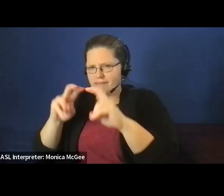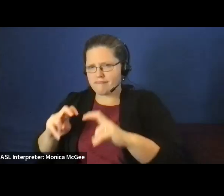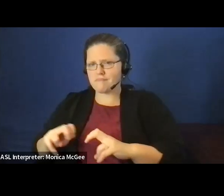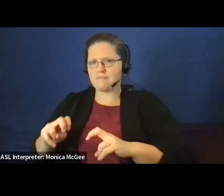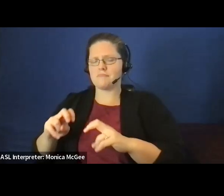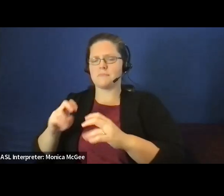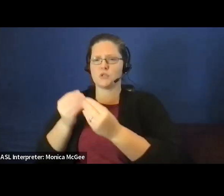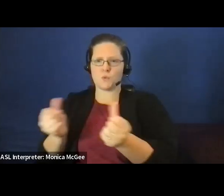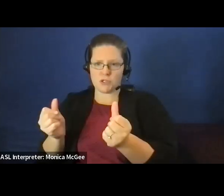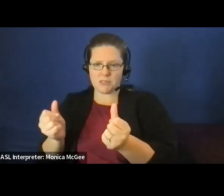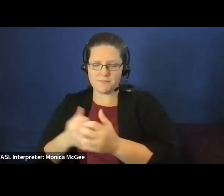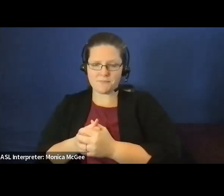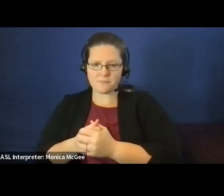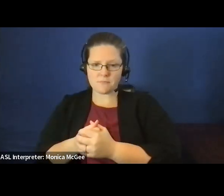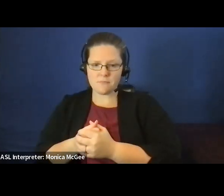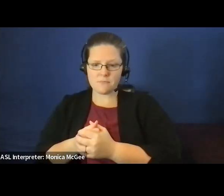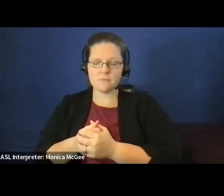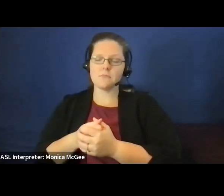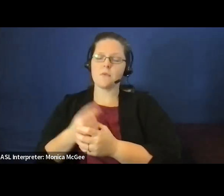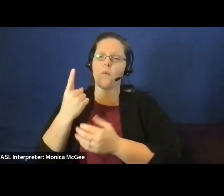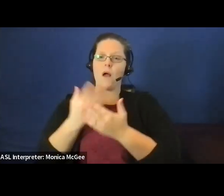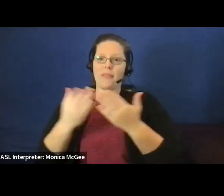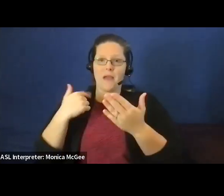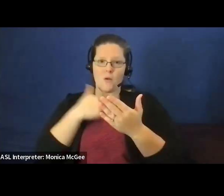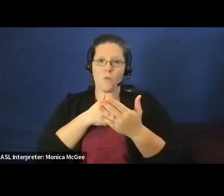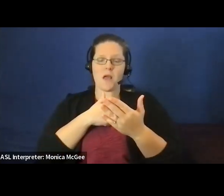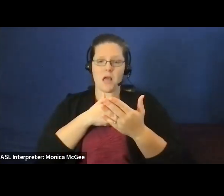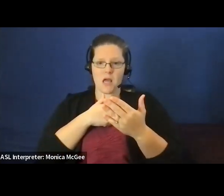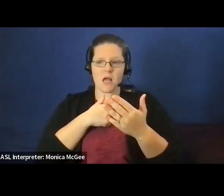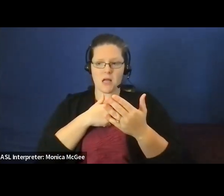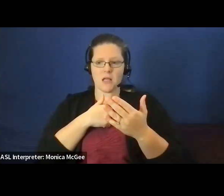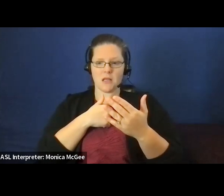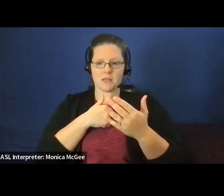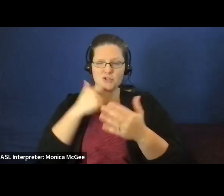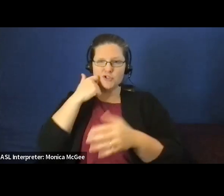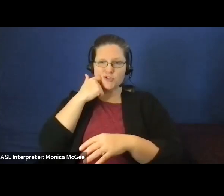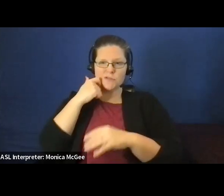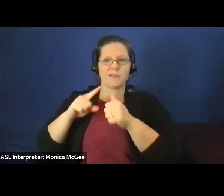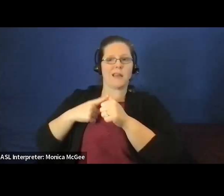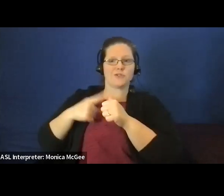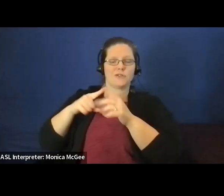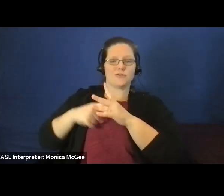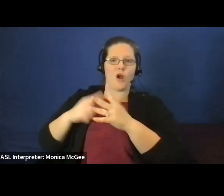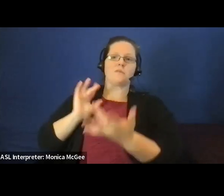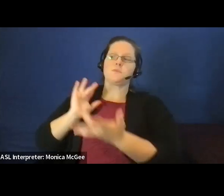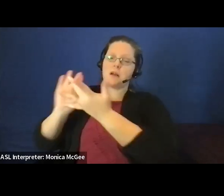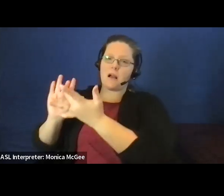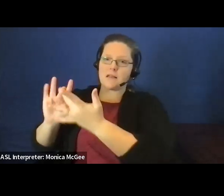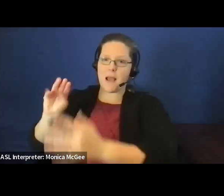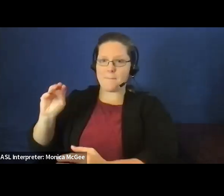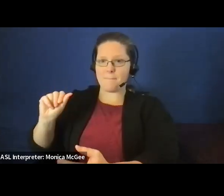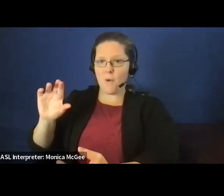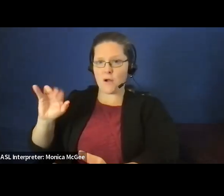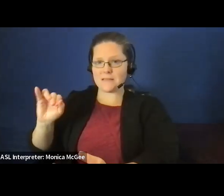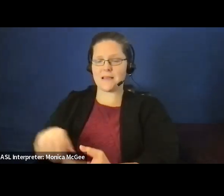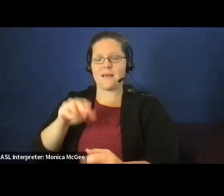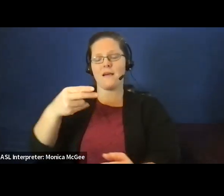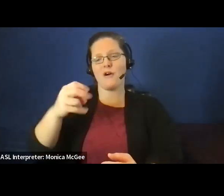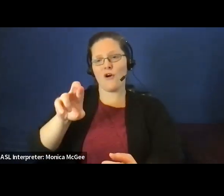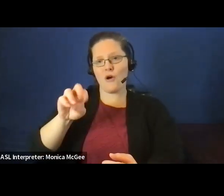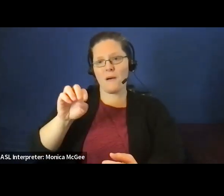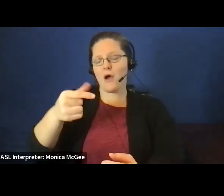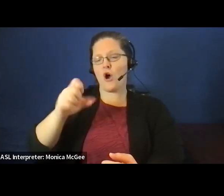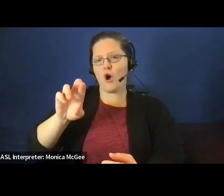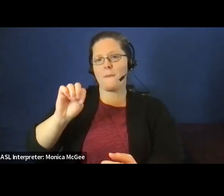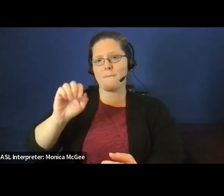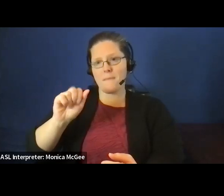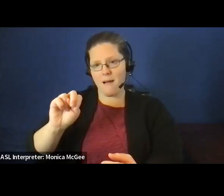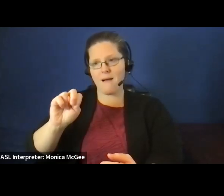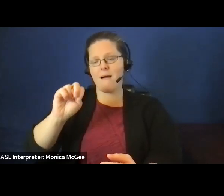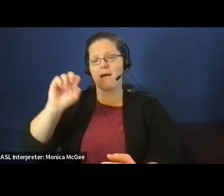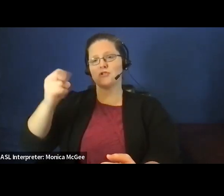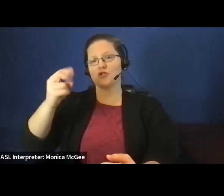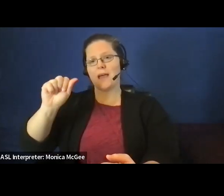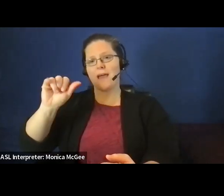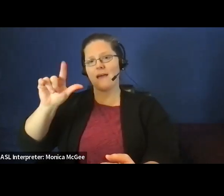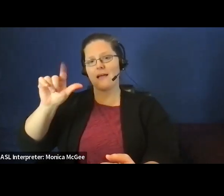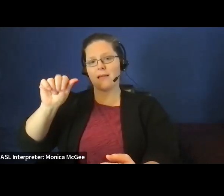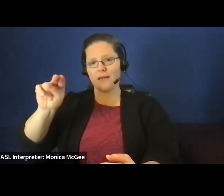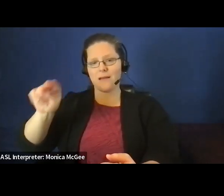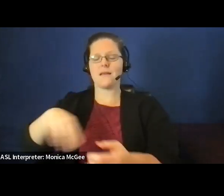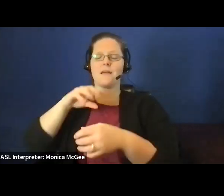process and then really trying to dig